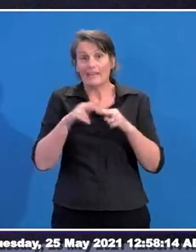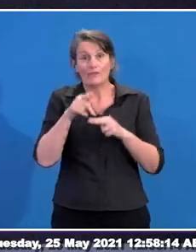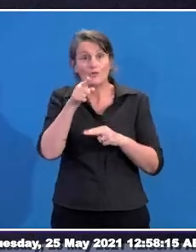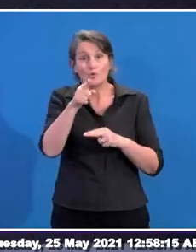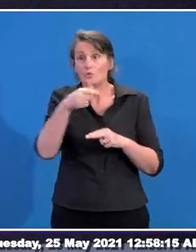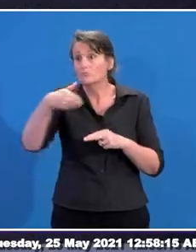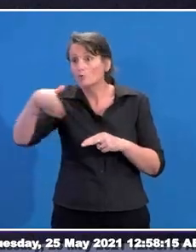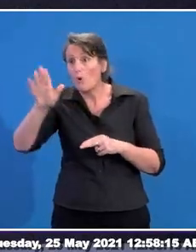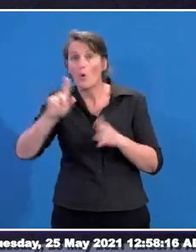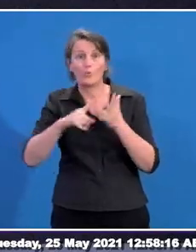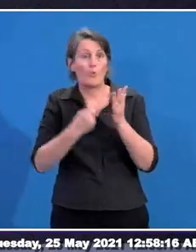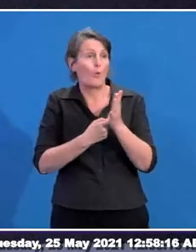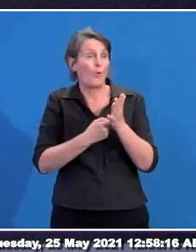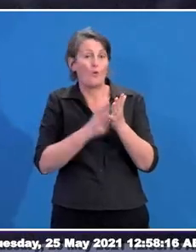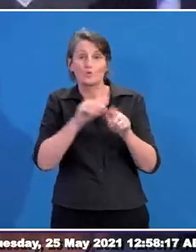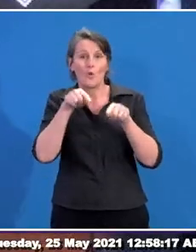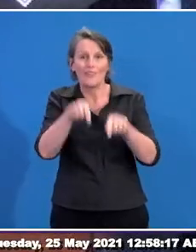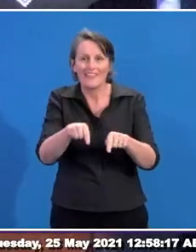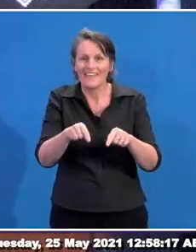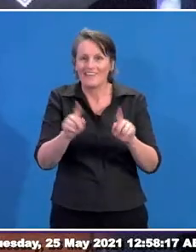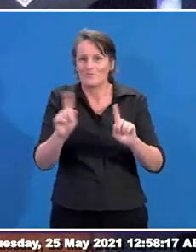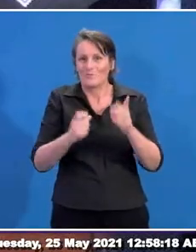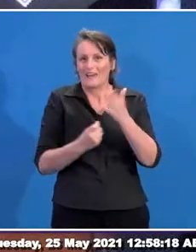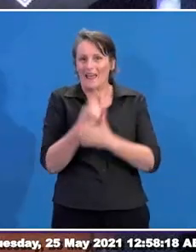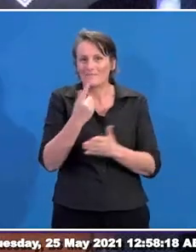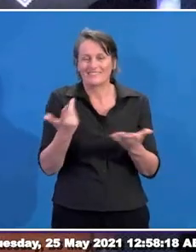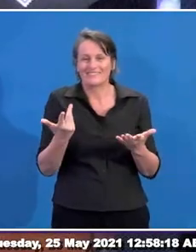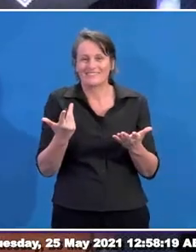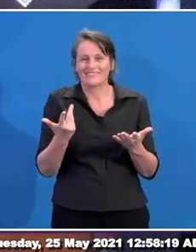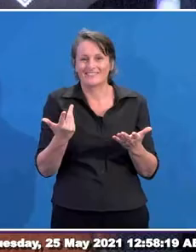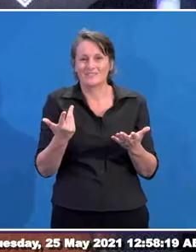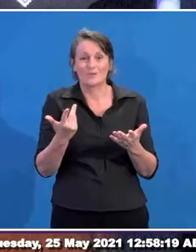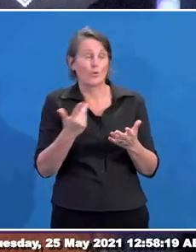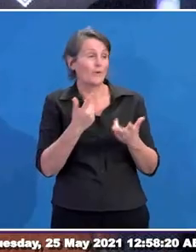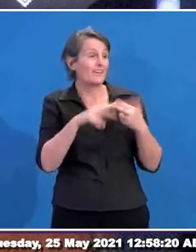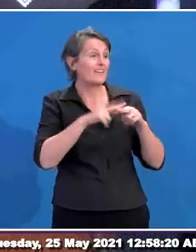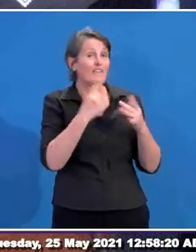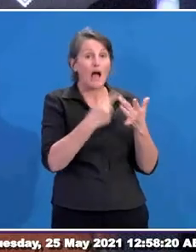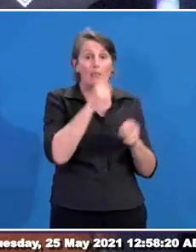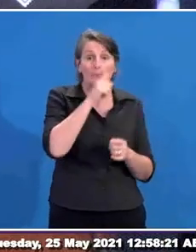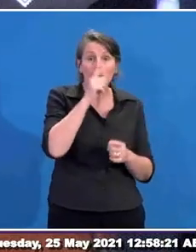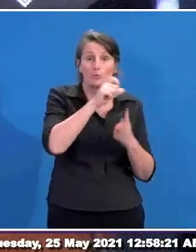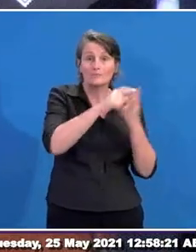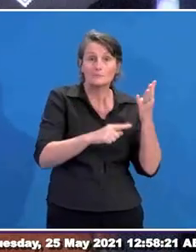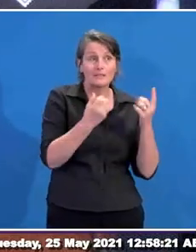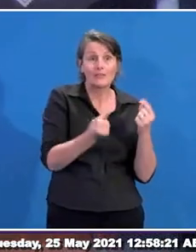I think you've told us, what if other people don't have mums and families like Carl? SOPHIA: Yes.